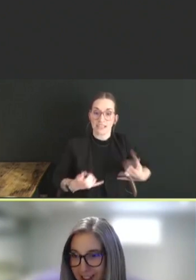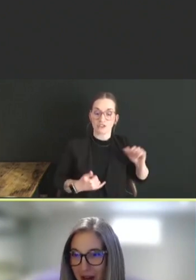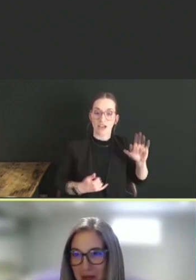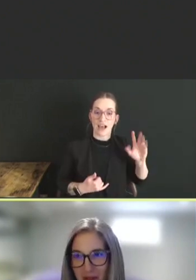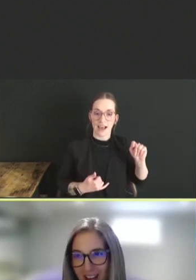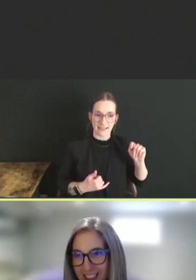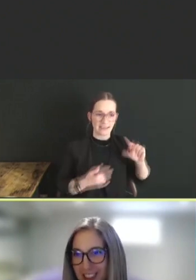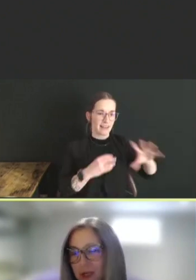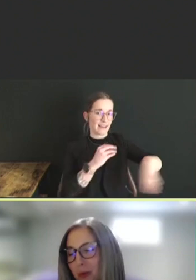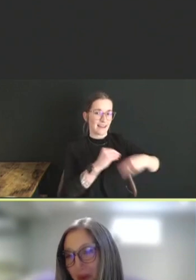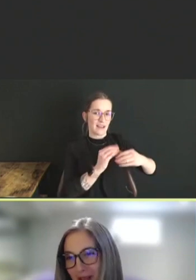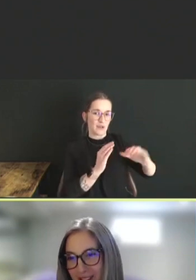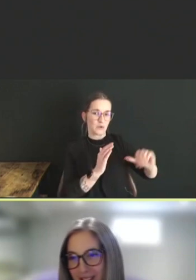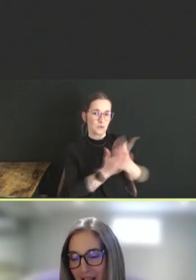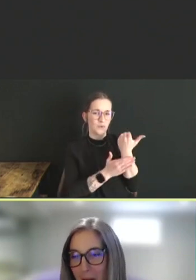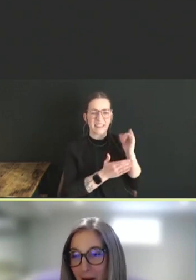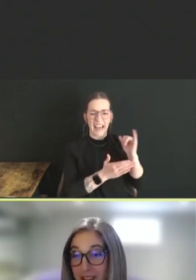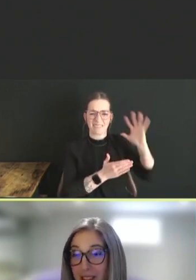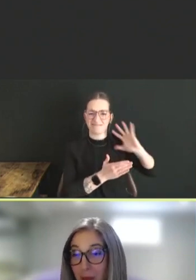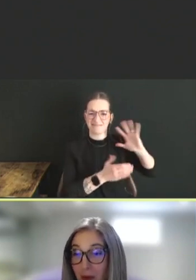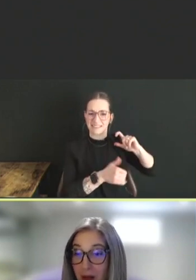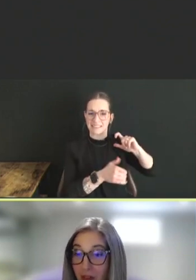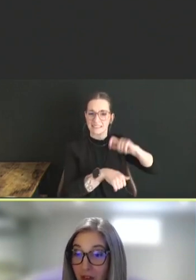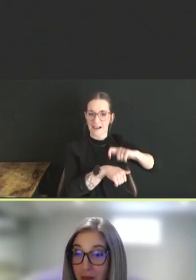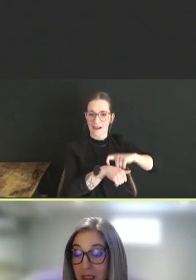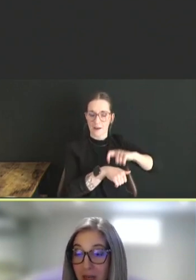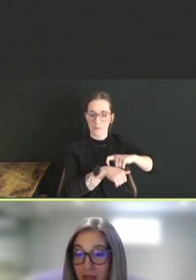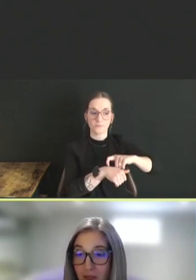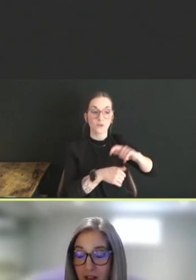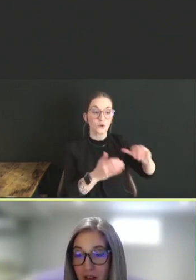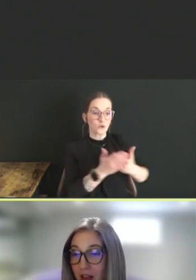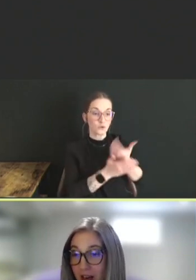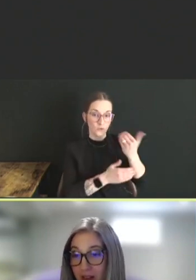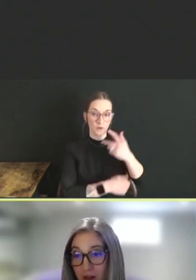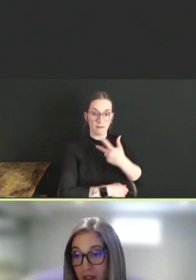time, new vaccines were put into that Part D program, the pharmacy benefit, and that